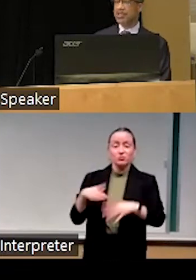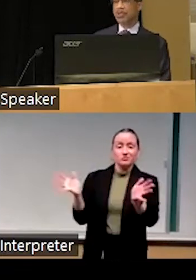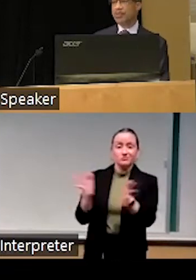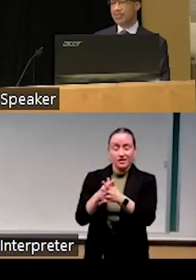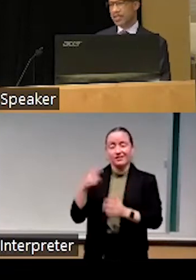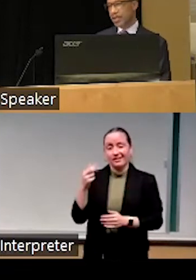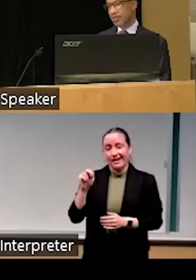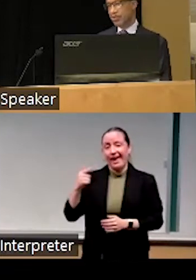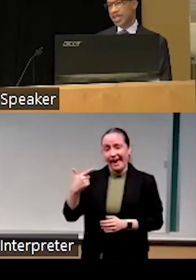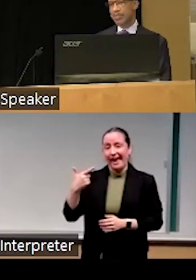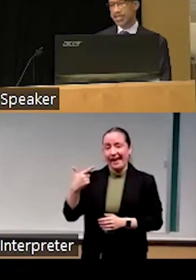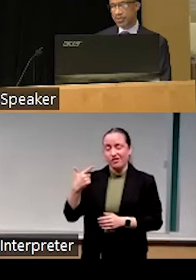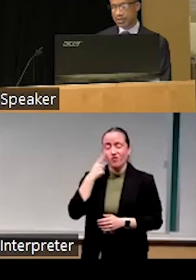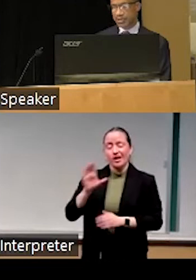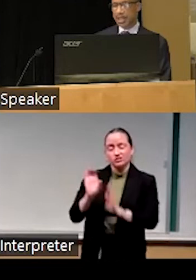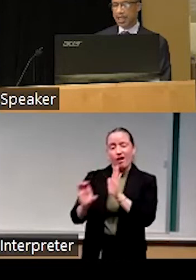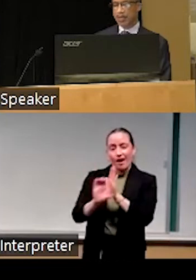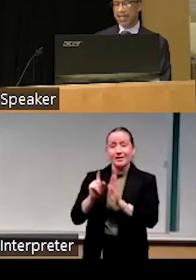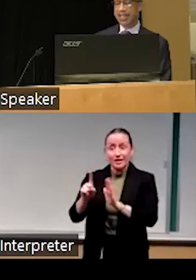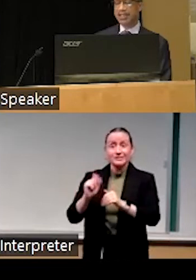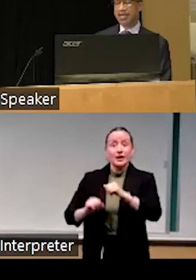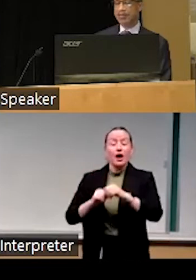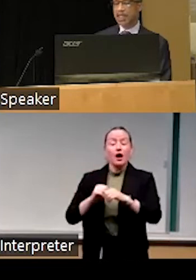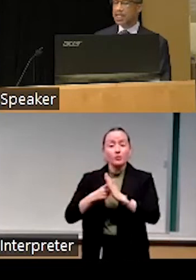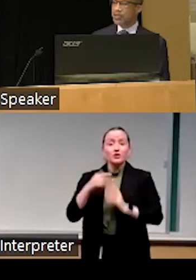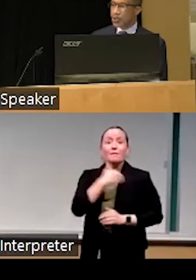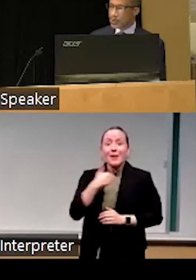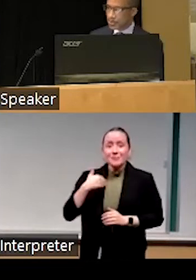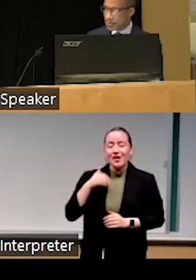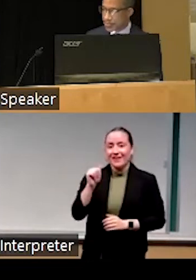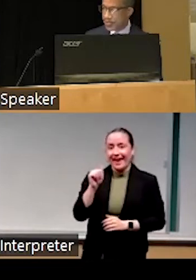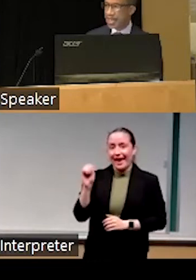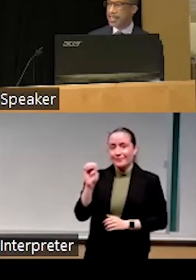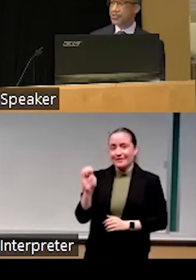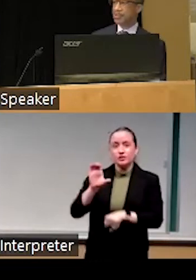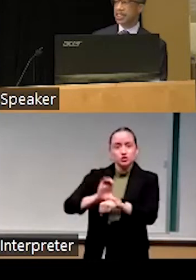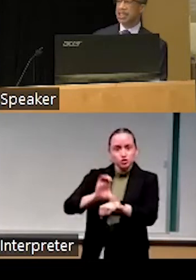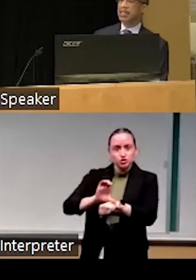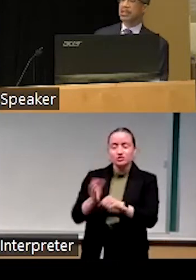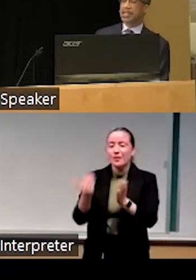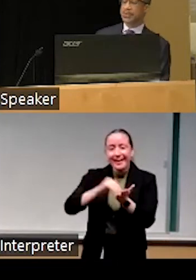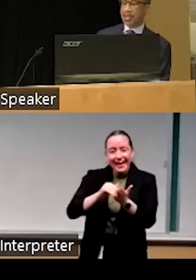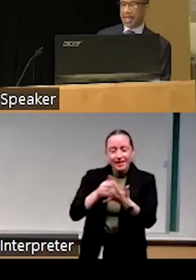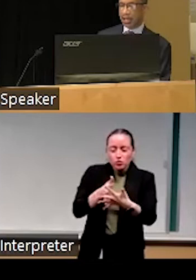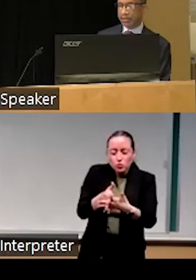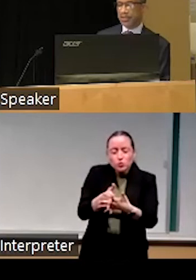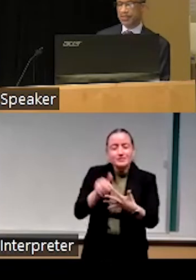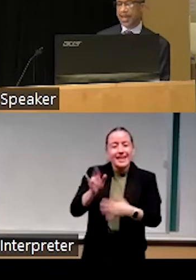he was a member of the Emmanuel AME Church at that time those roots that history is what held